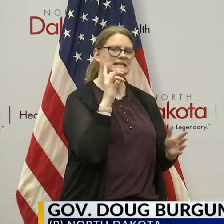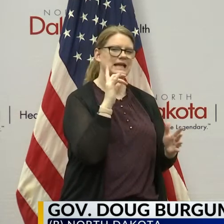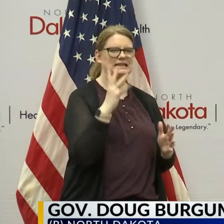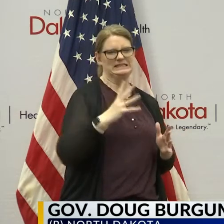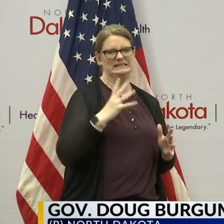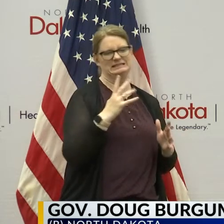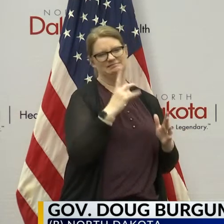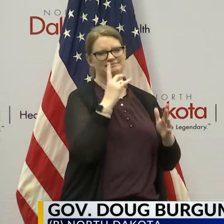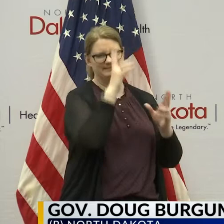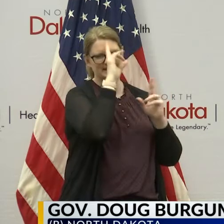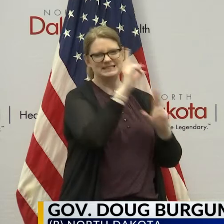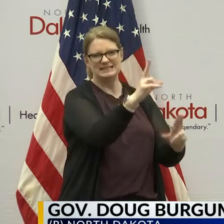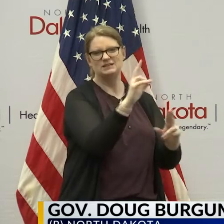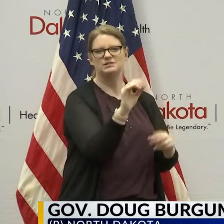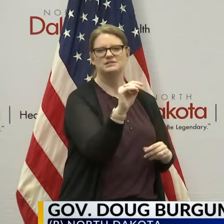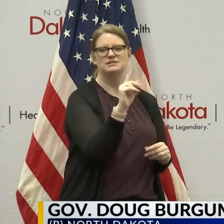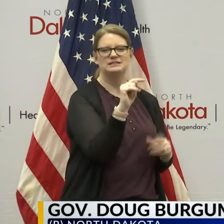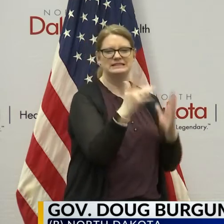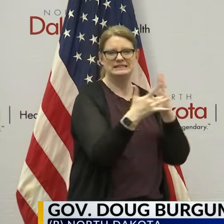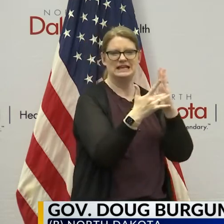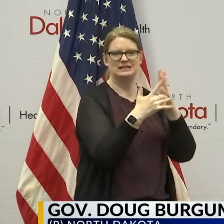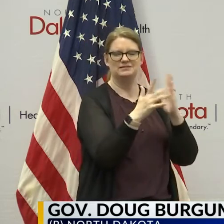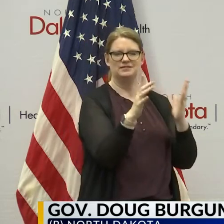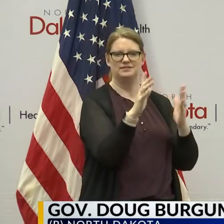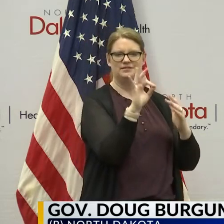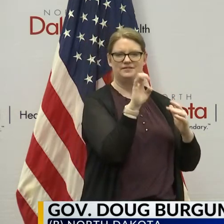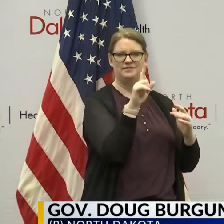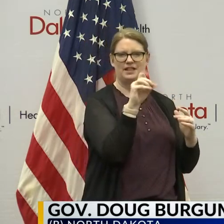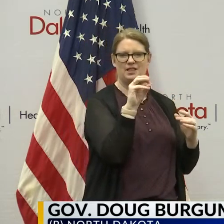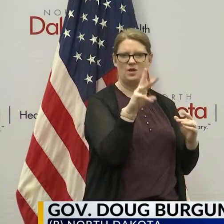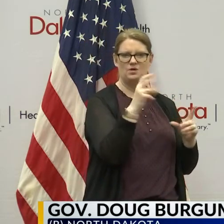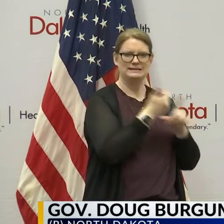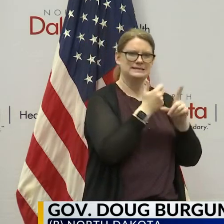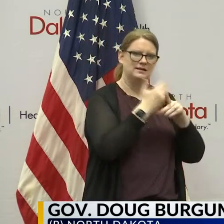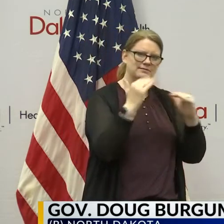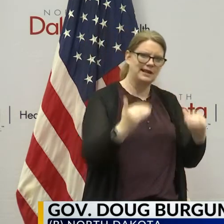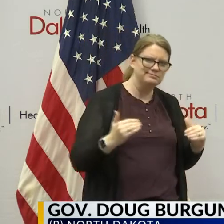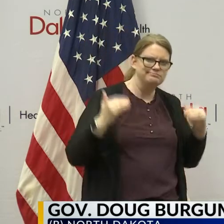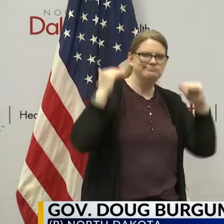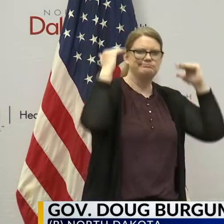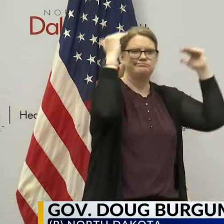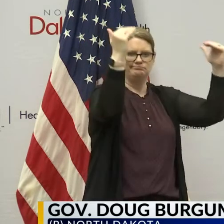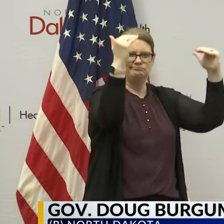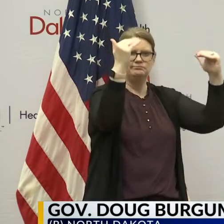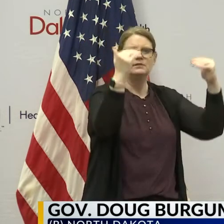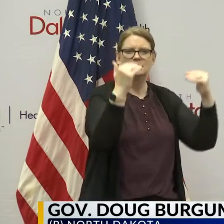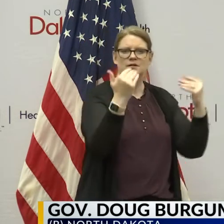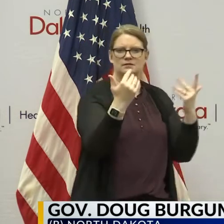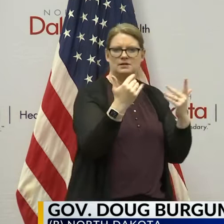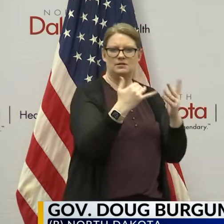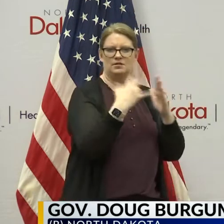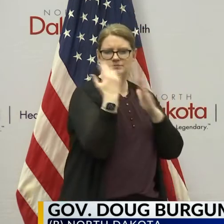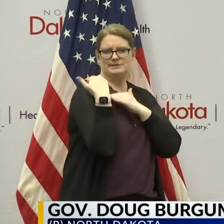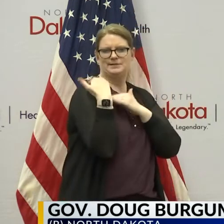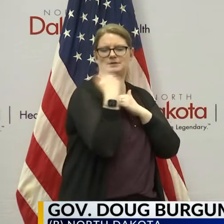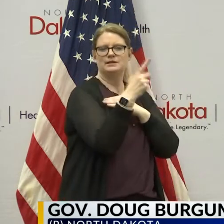AND PROUD CROWD CEO TIM BROOKINGS WHO ALSO HAS TO BE A MICROSOFT DISTINGUISHED TECHNICAL FELLOW PUTS YOU IN